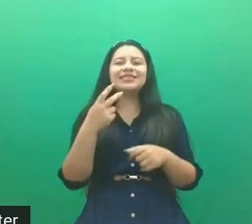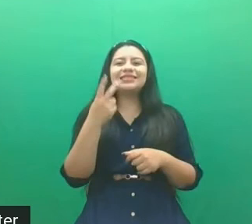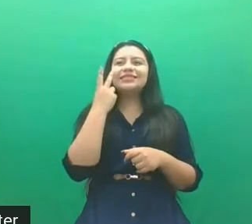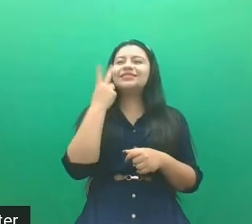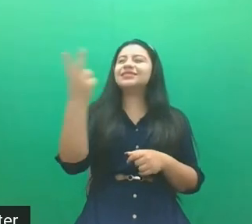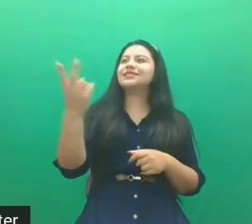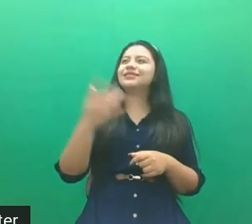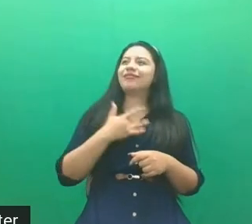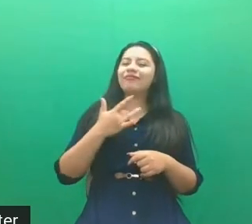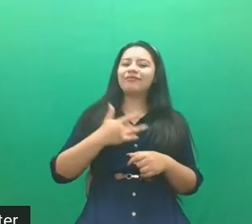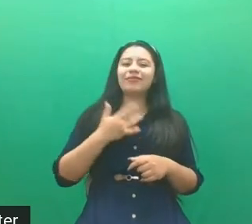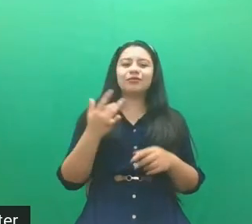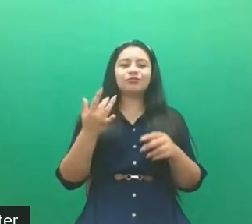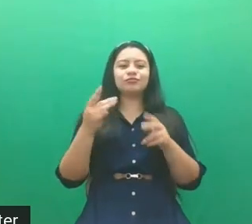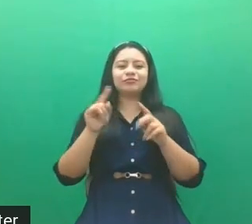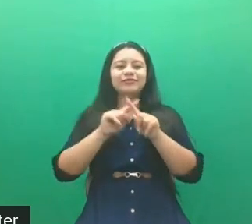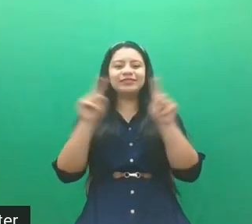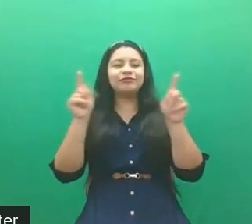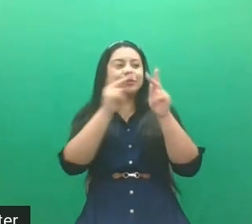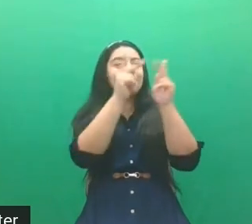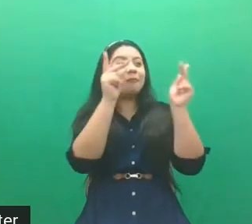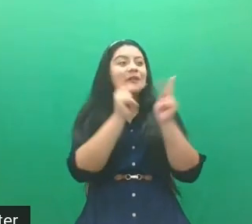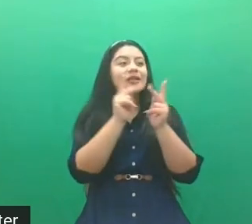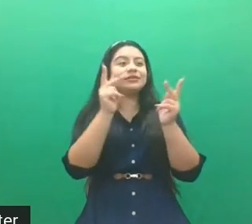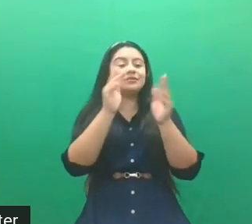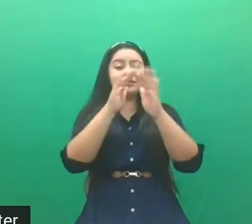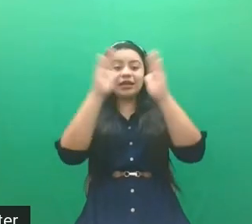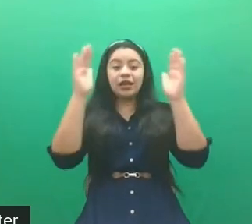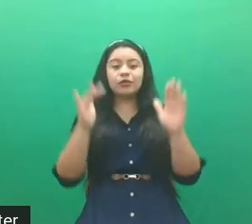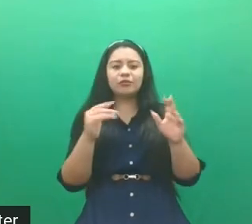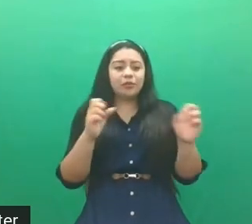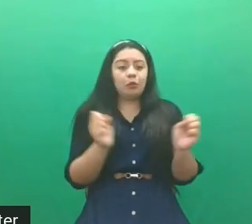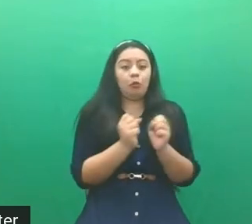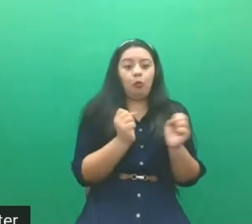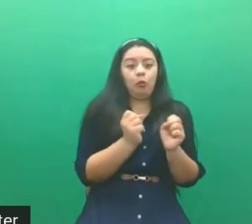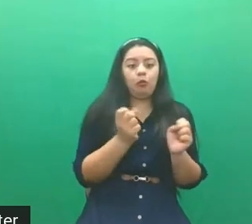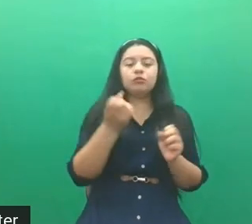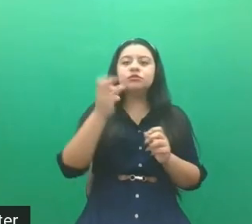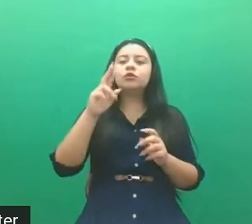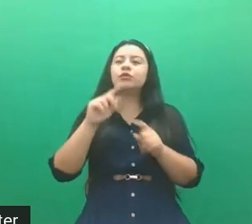places in the house that might have a cold draft or might have something else going on that's a